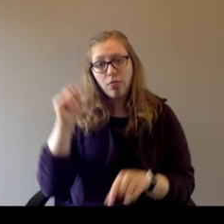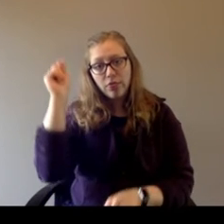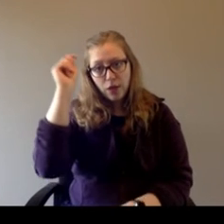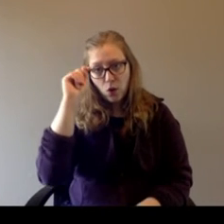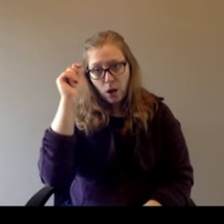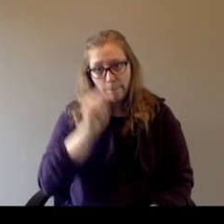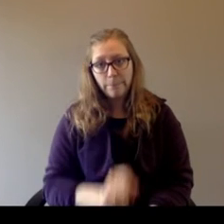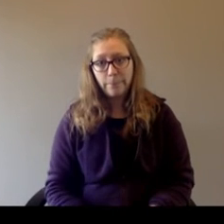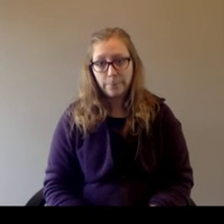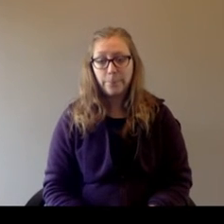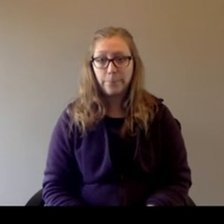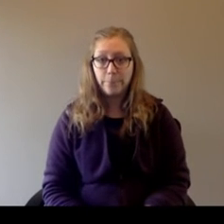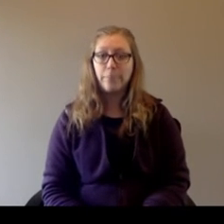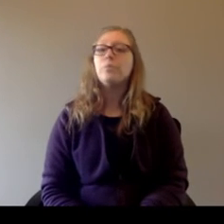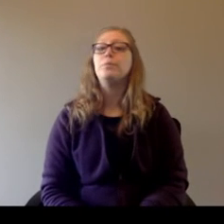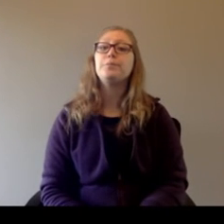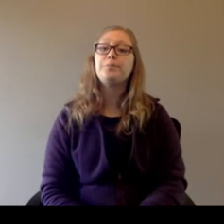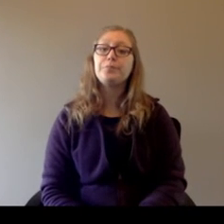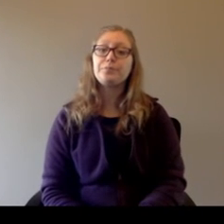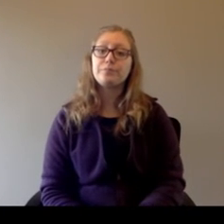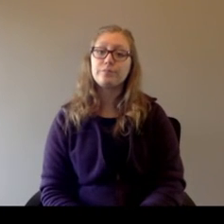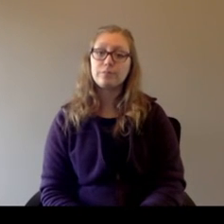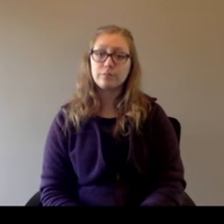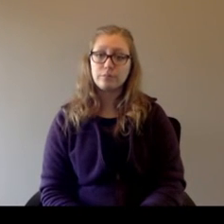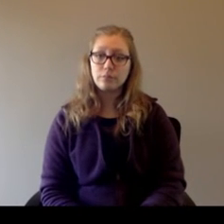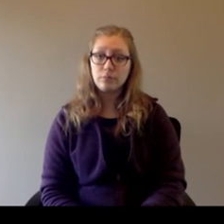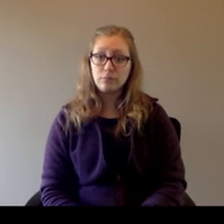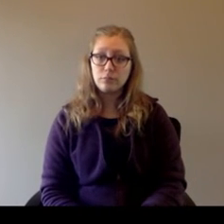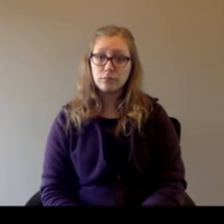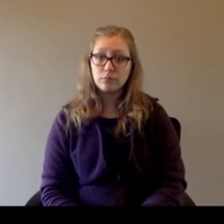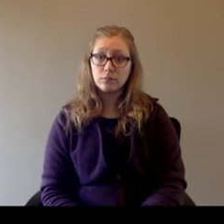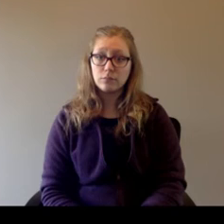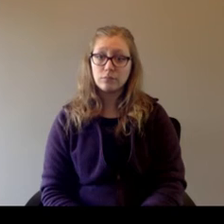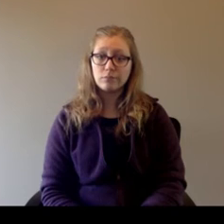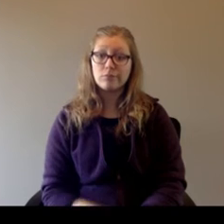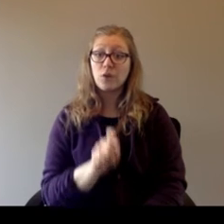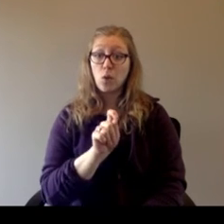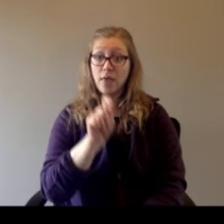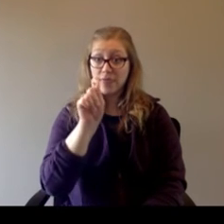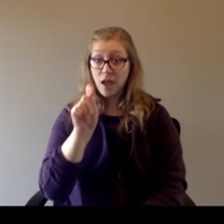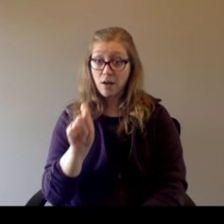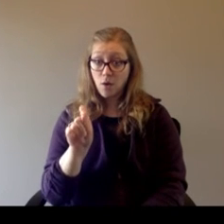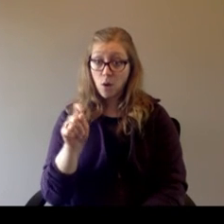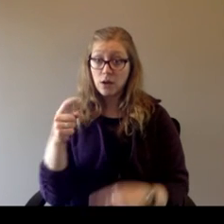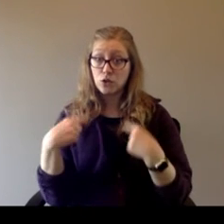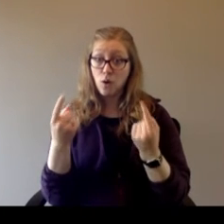Theorem. And so therefore, what we've shown so far, is that